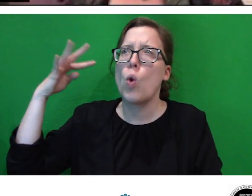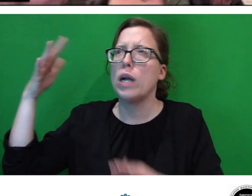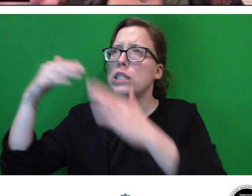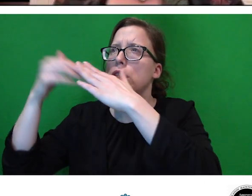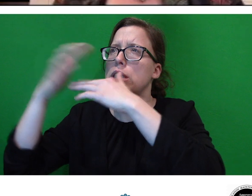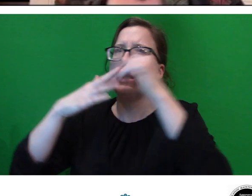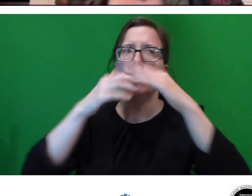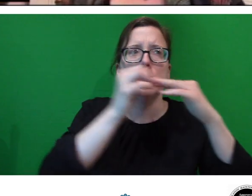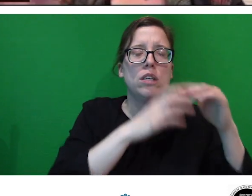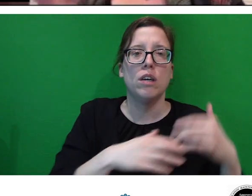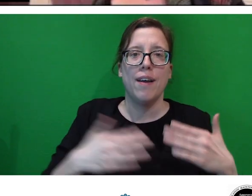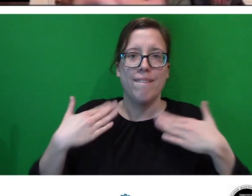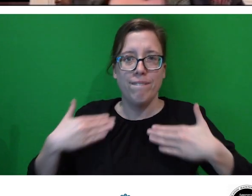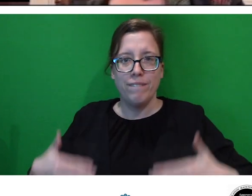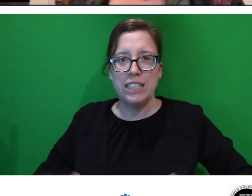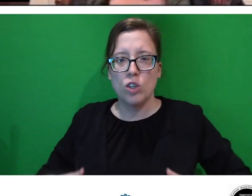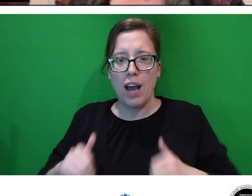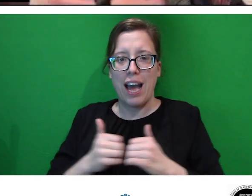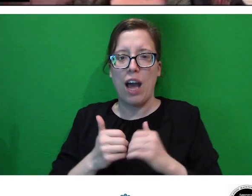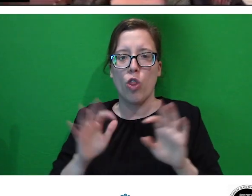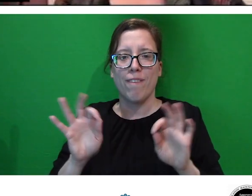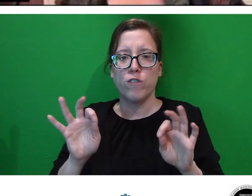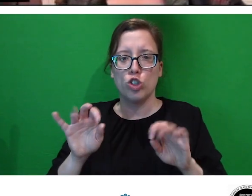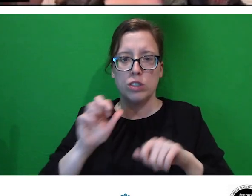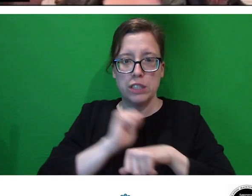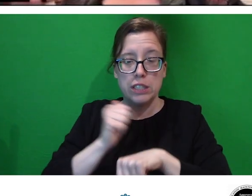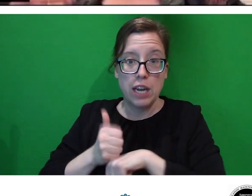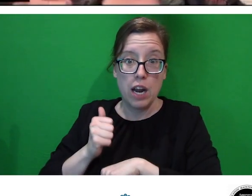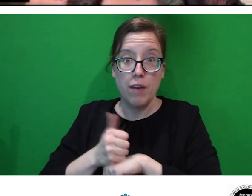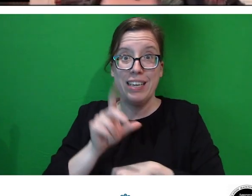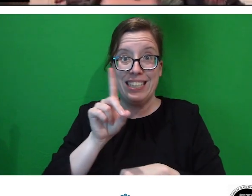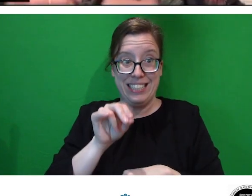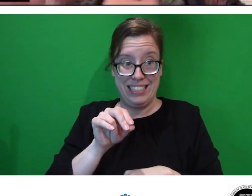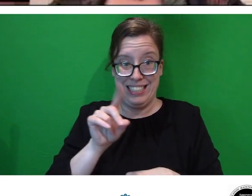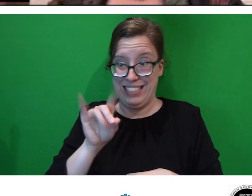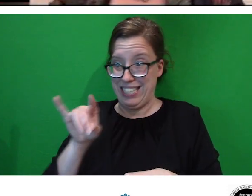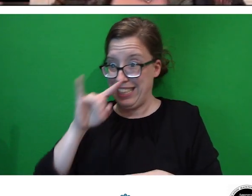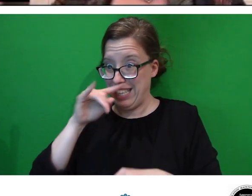productive sound? What's background noise? What kind of buzz is the furnace and the air